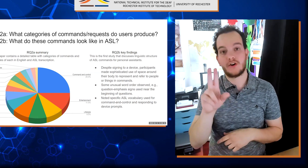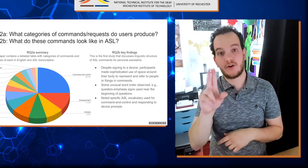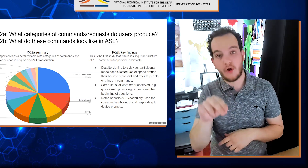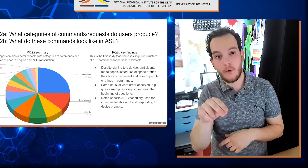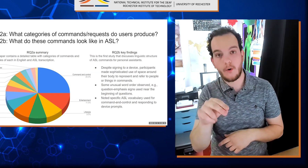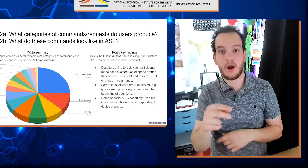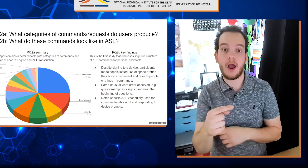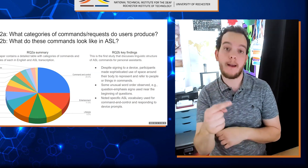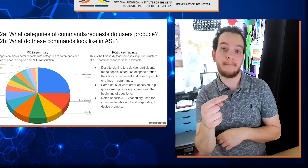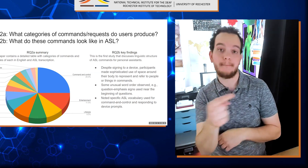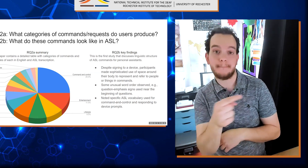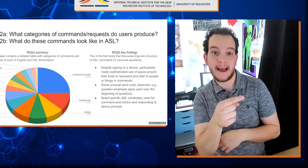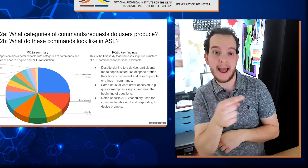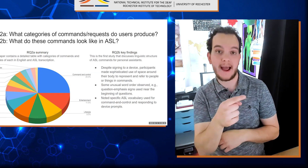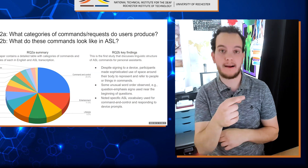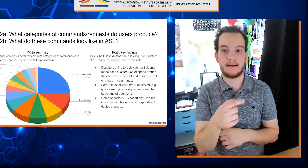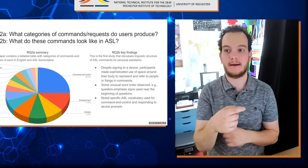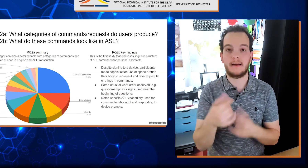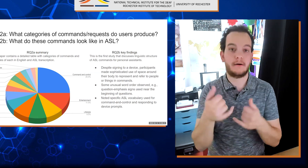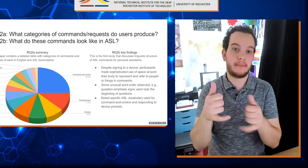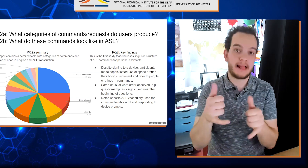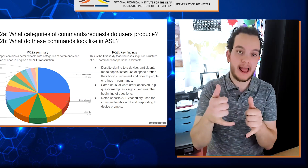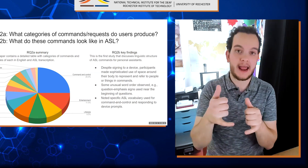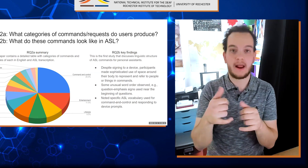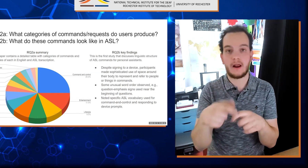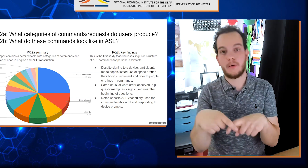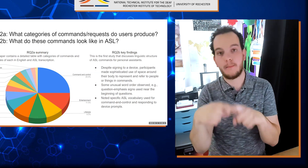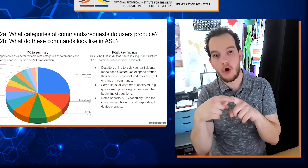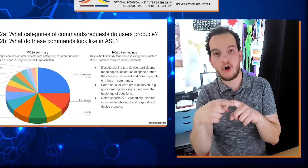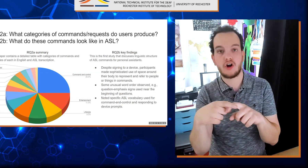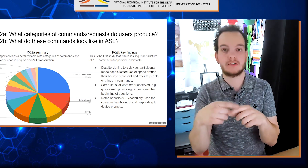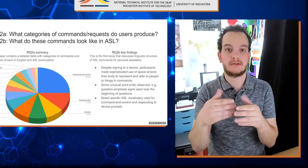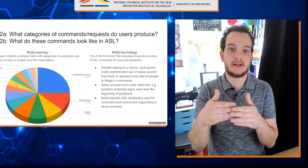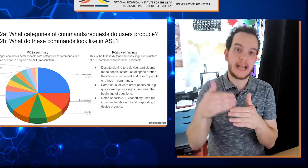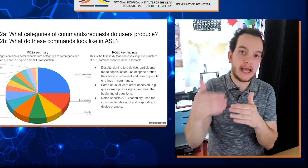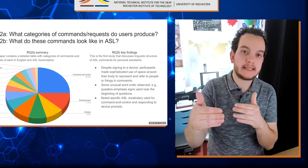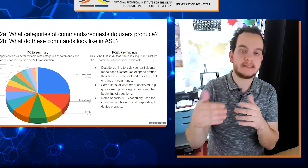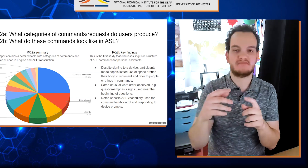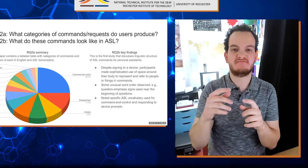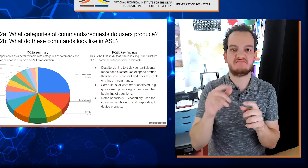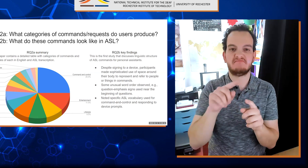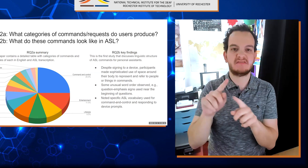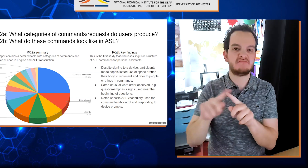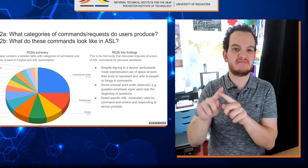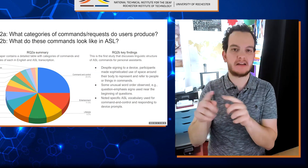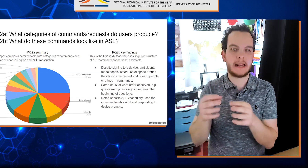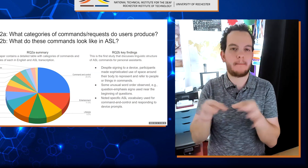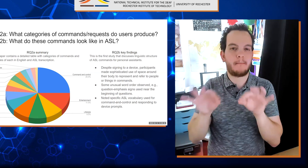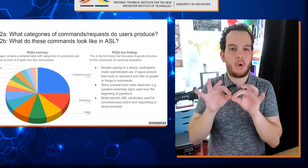And we analyzed how people said, "Yes, "No," "Play," "Pause," "Pointed,"